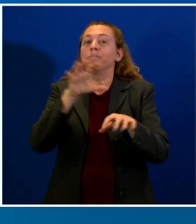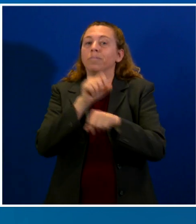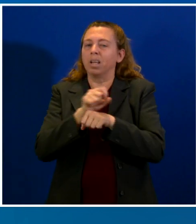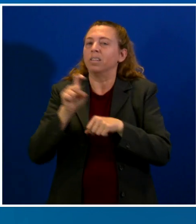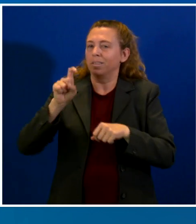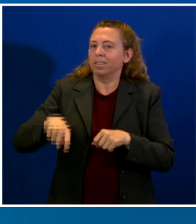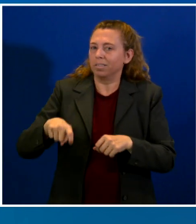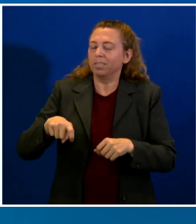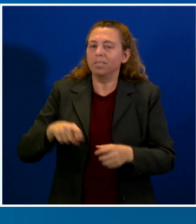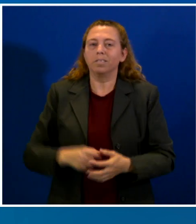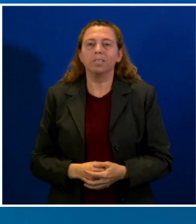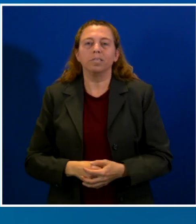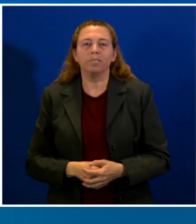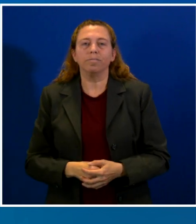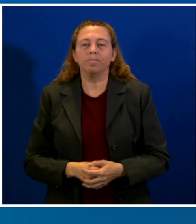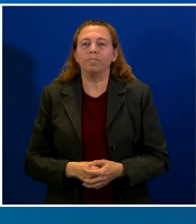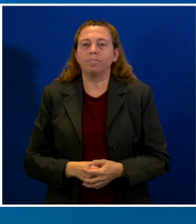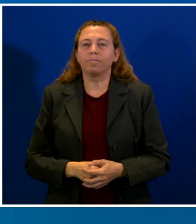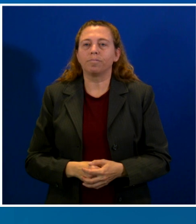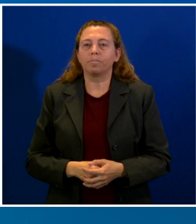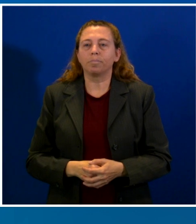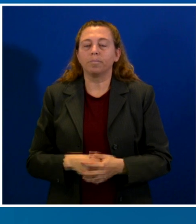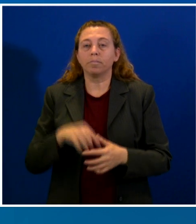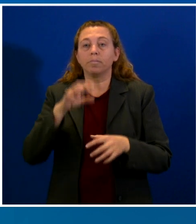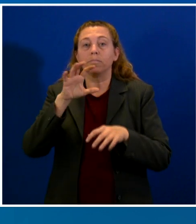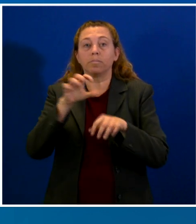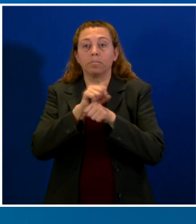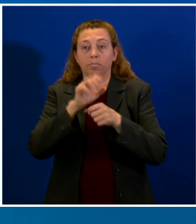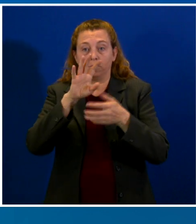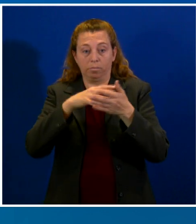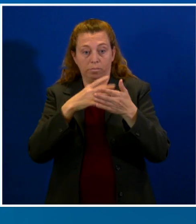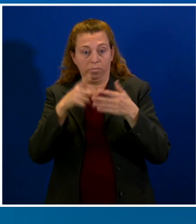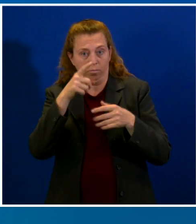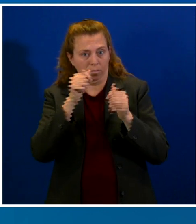Those appointments can now be scheduled online for this week